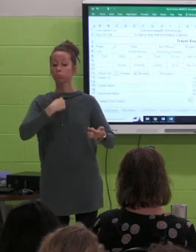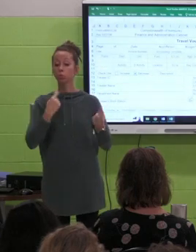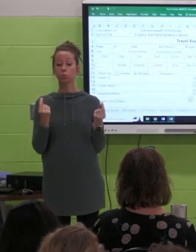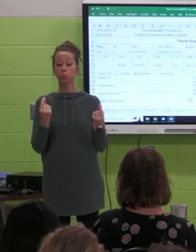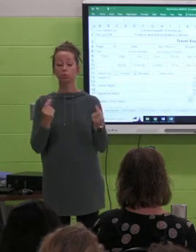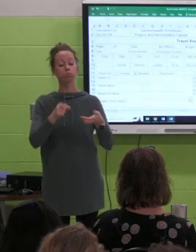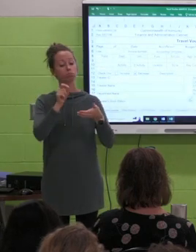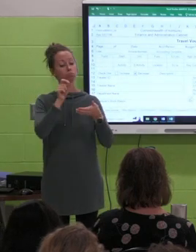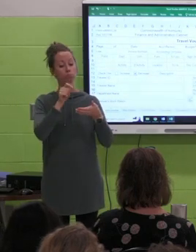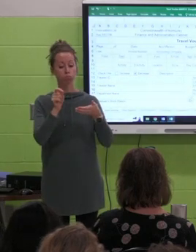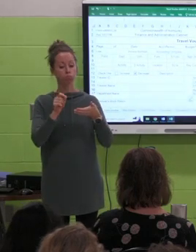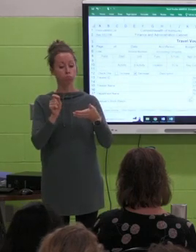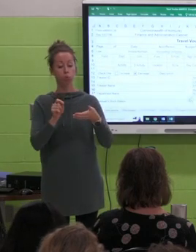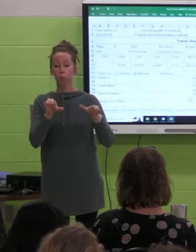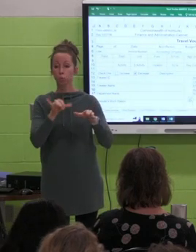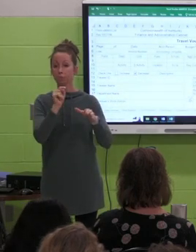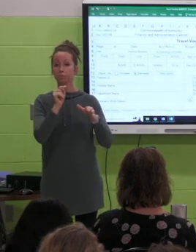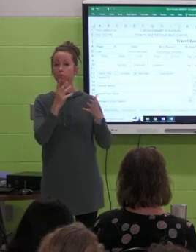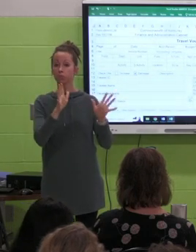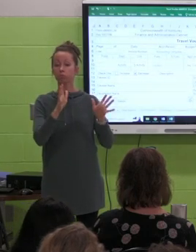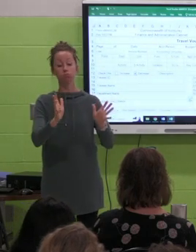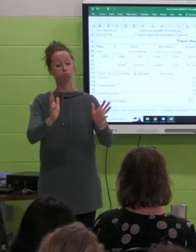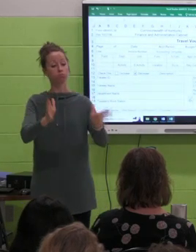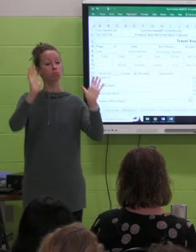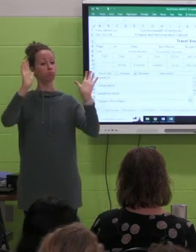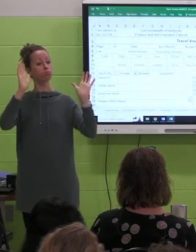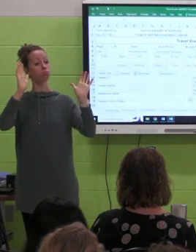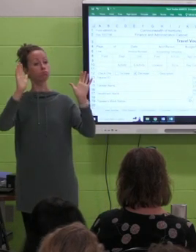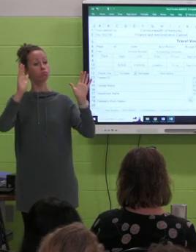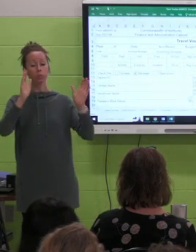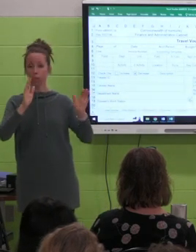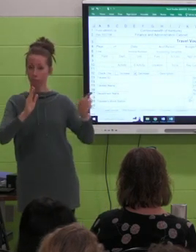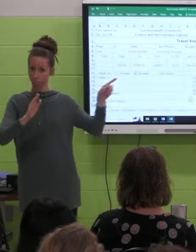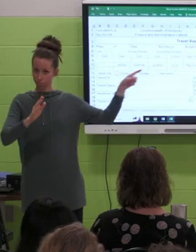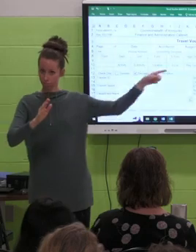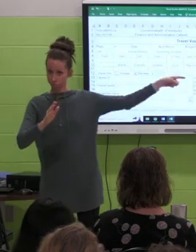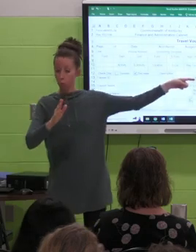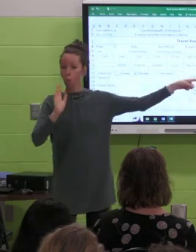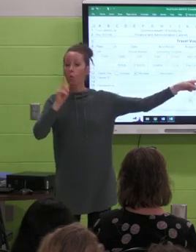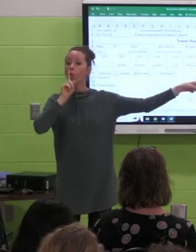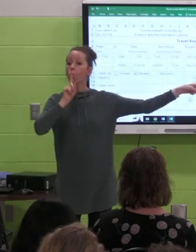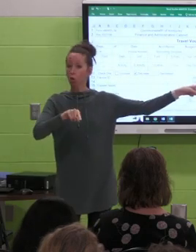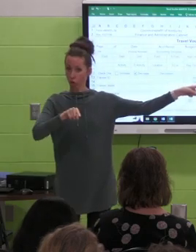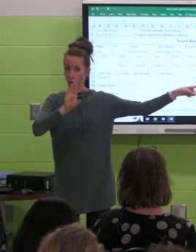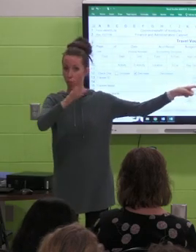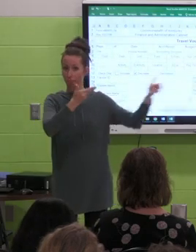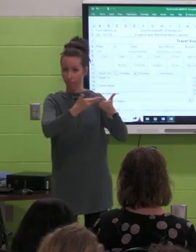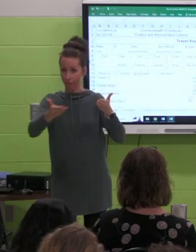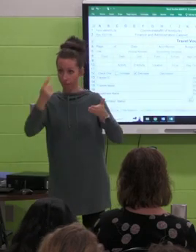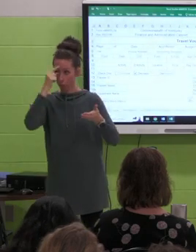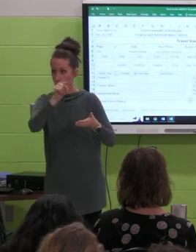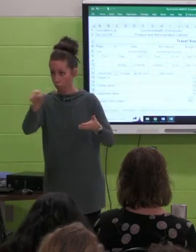do it and then you leave it and he's going to order your stuff he's going to make sure your